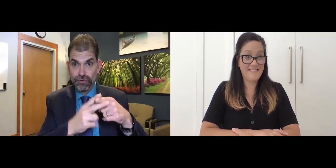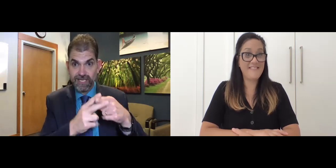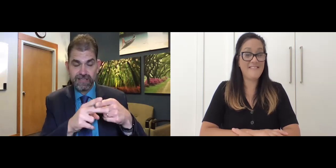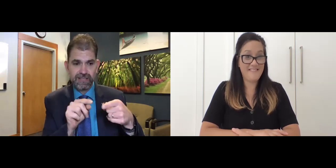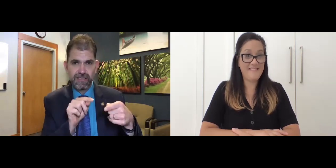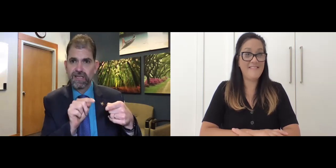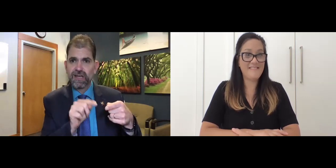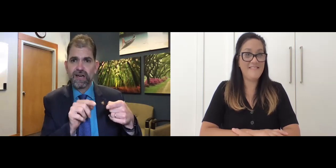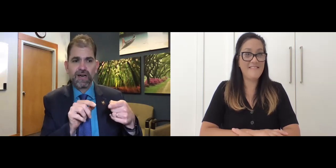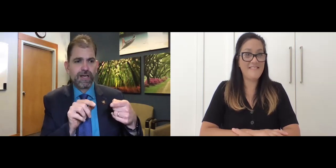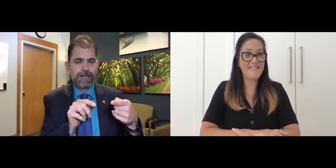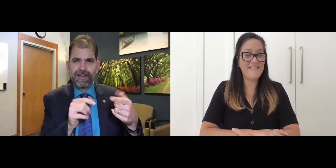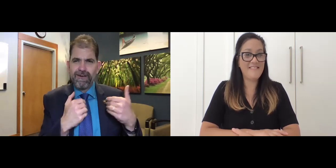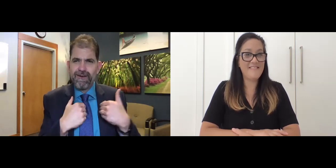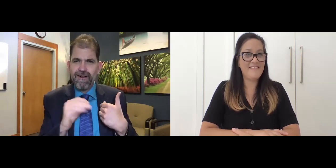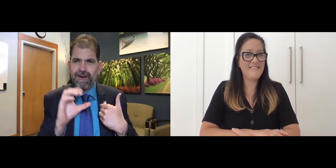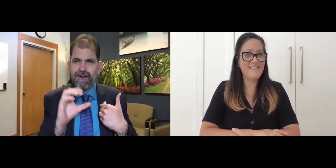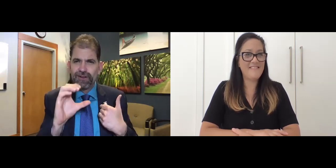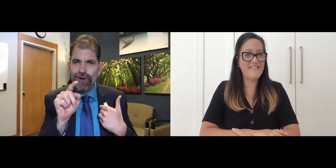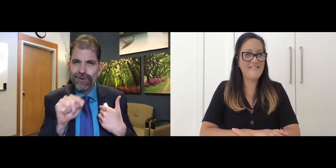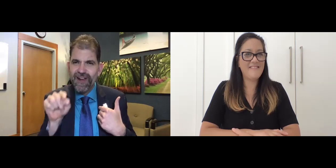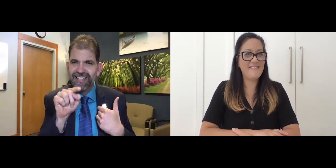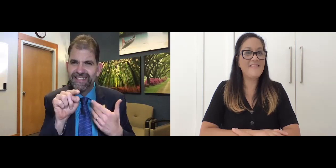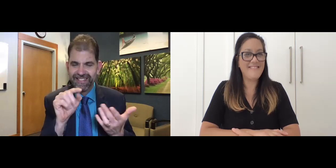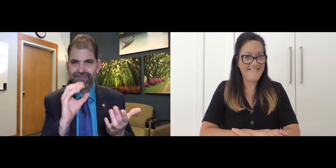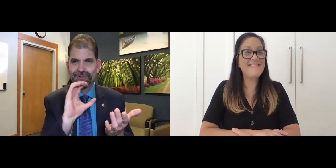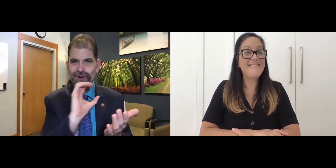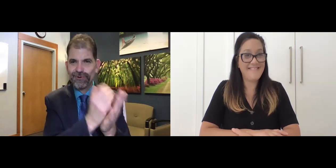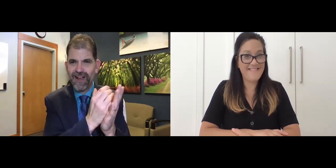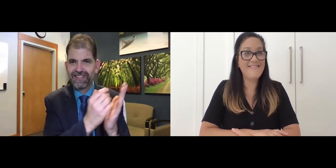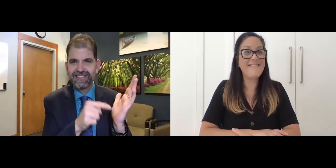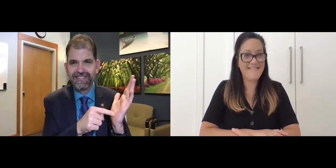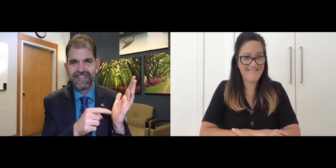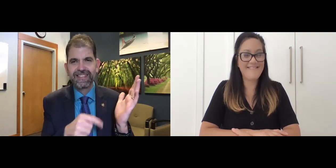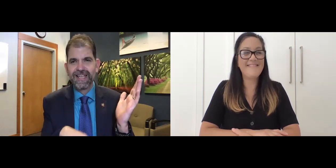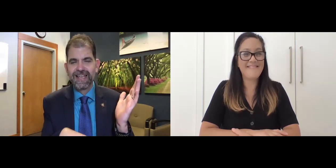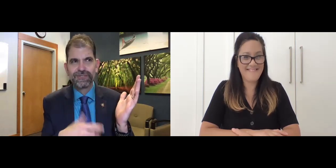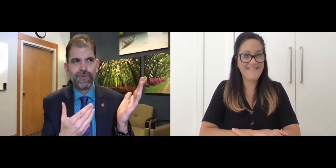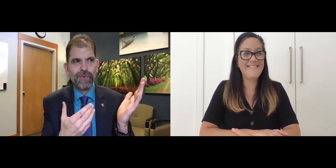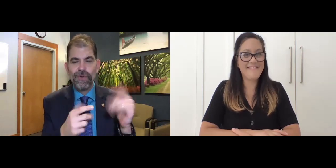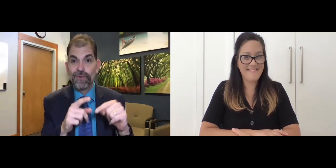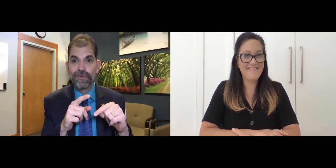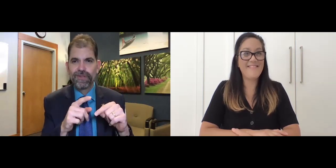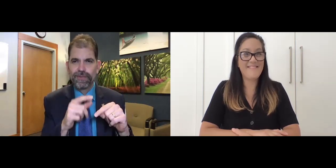And so the evaluator is using a tool